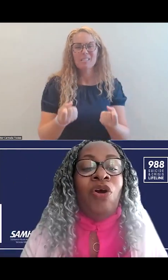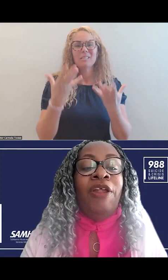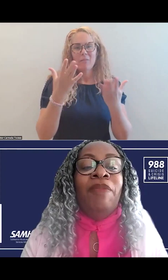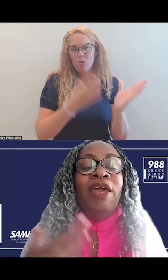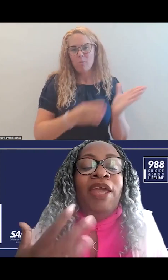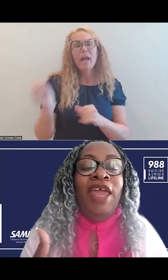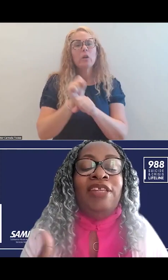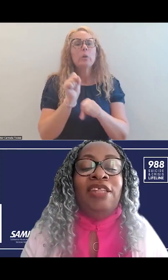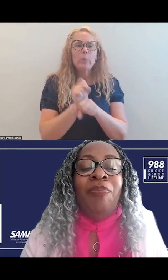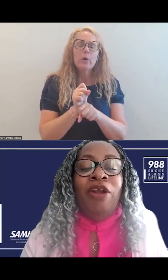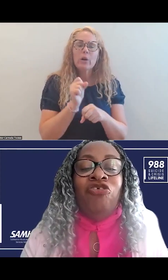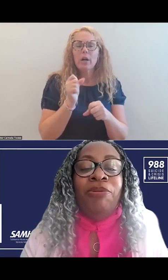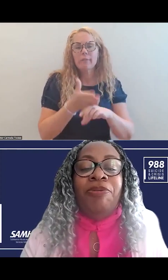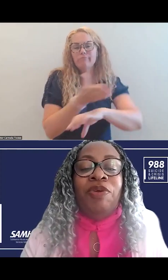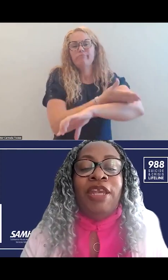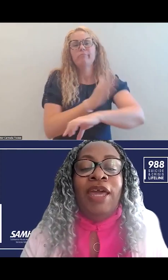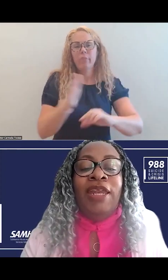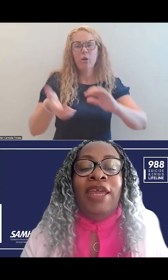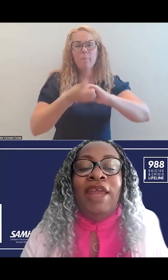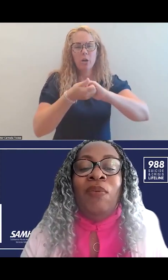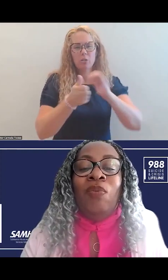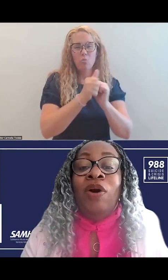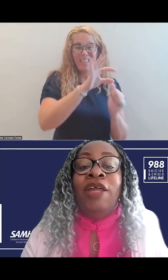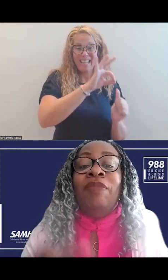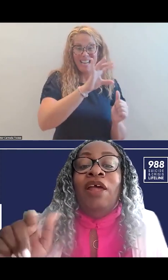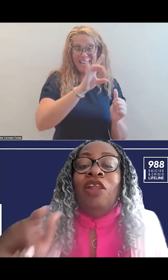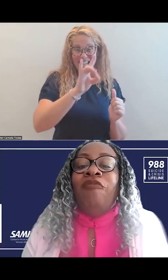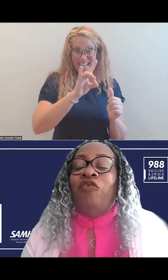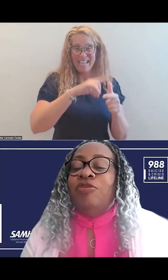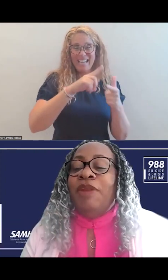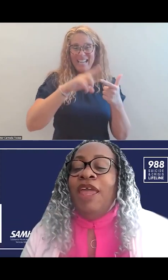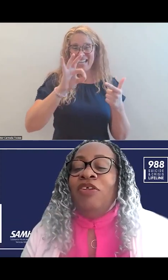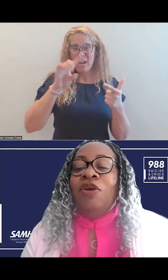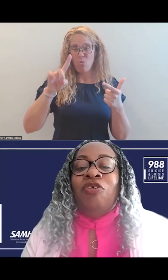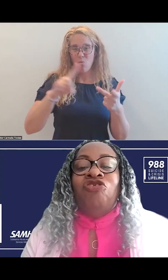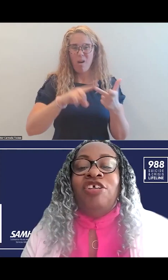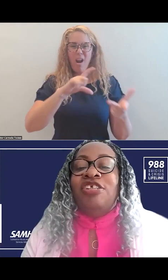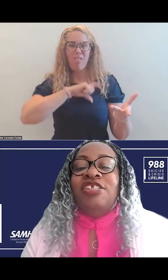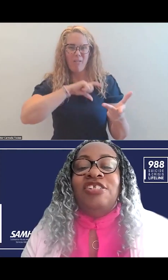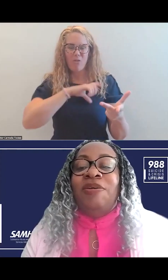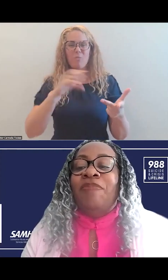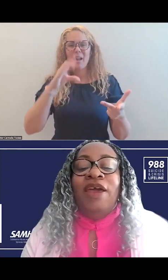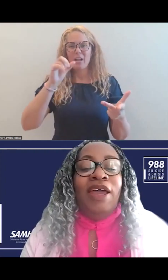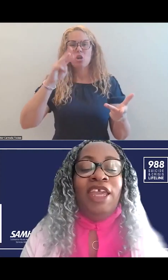ON ENHANCING THEIR PARTNERSHIPS WITH 988, ALLOW ENFORCEMENTS AND JUSTICE SYSTEM.